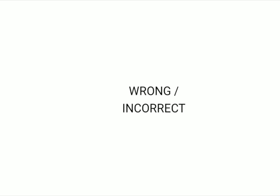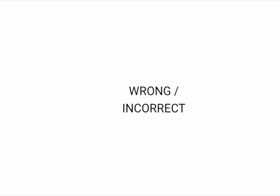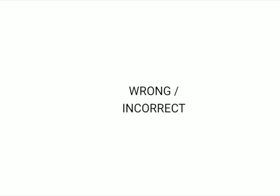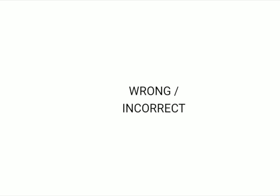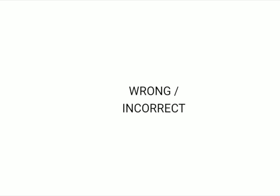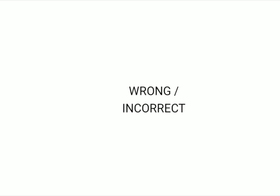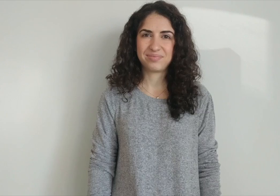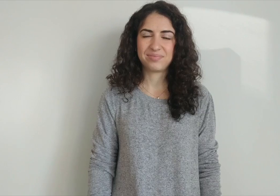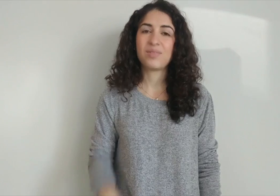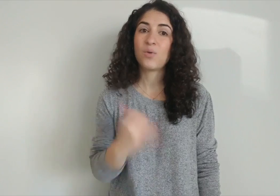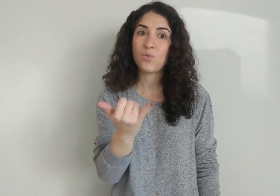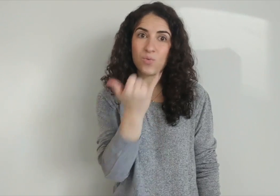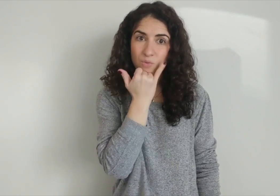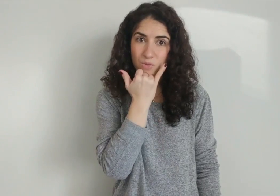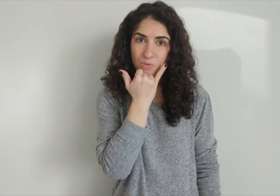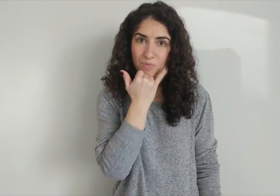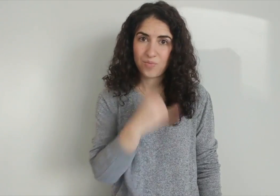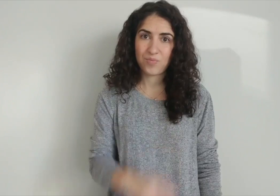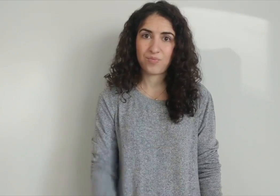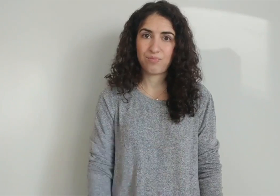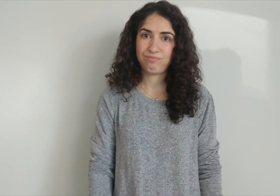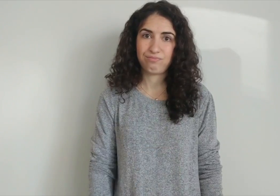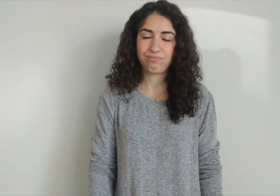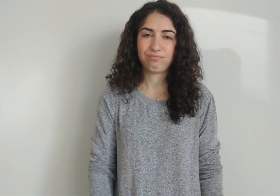INCORRECT. WRONG.